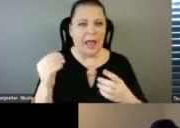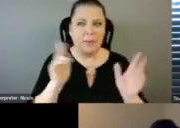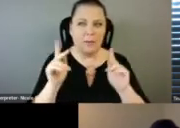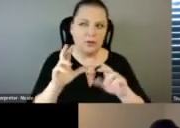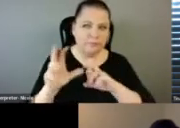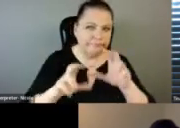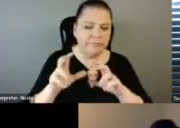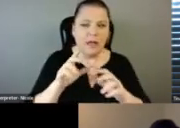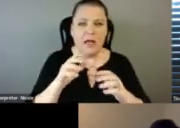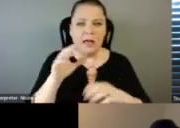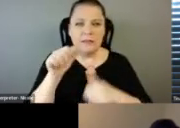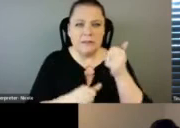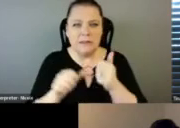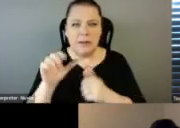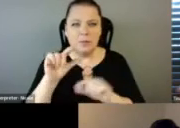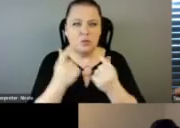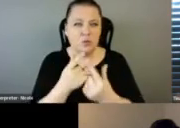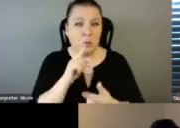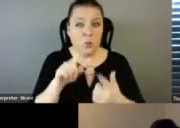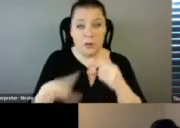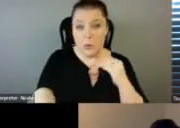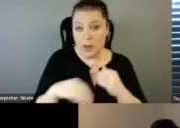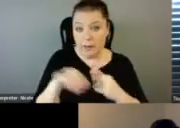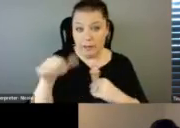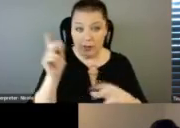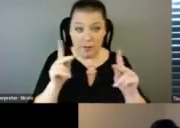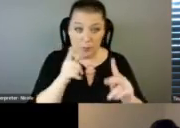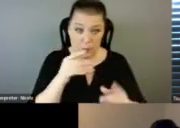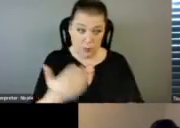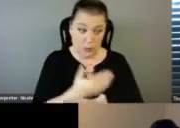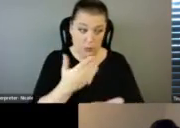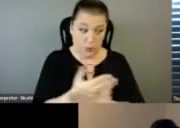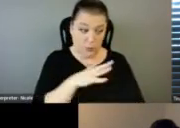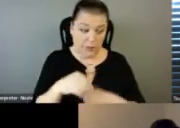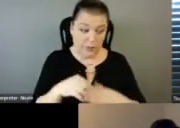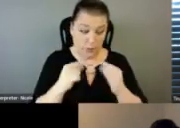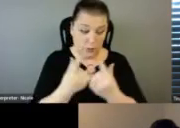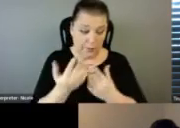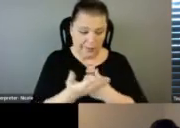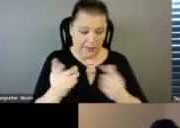subgroup. Because as you bring in someone new into the group, things change that form storm,